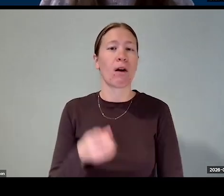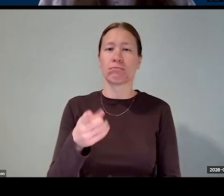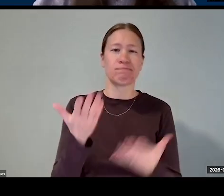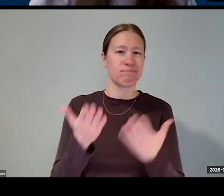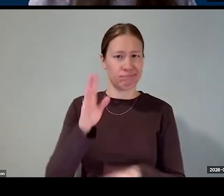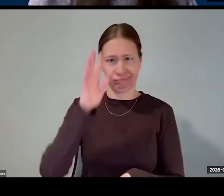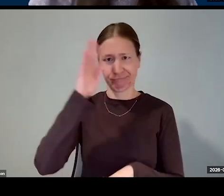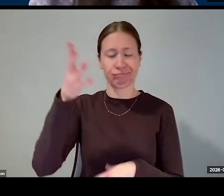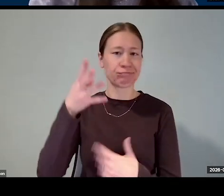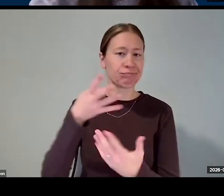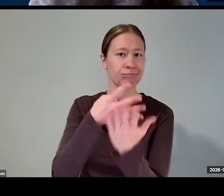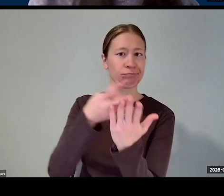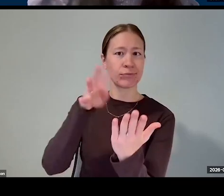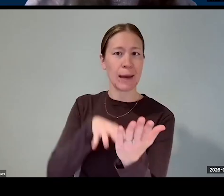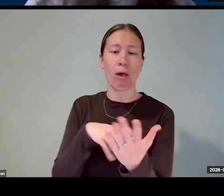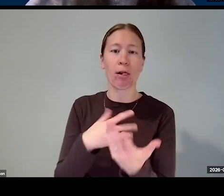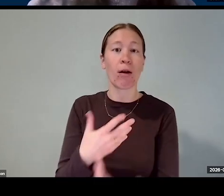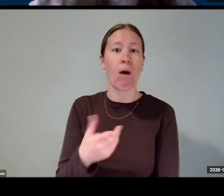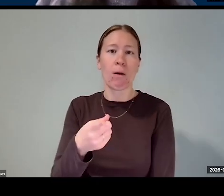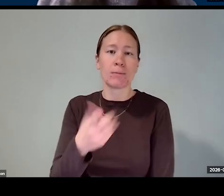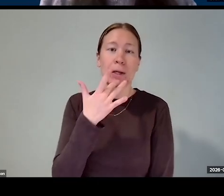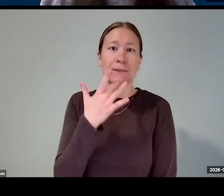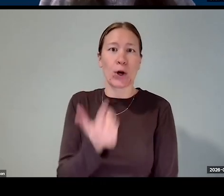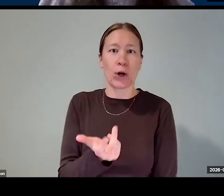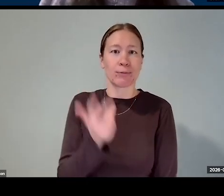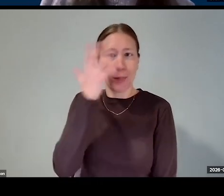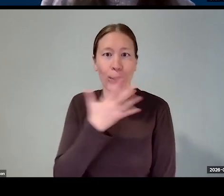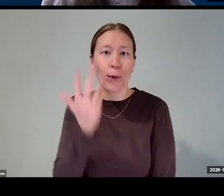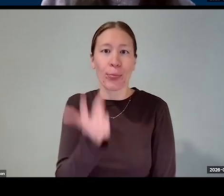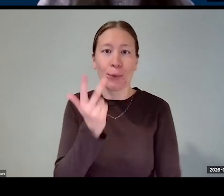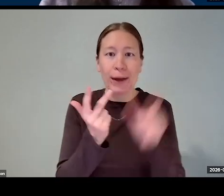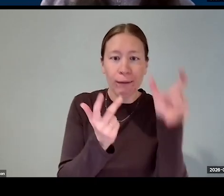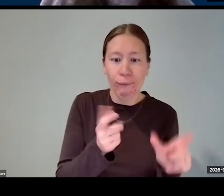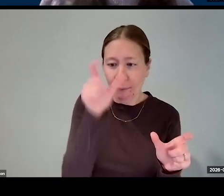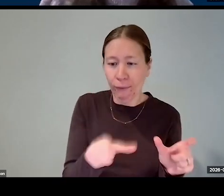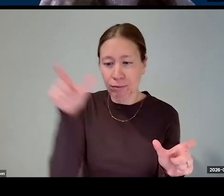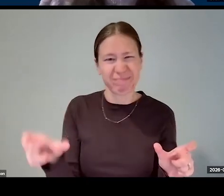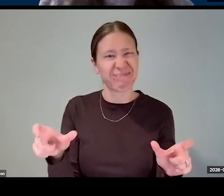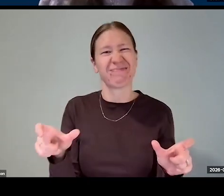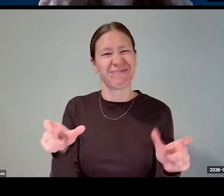because you wanted like three columns, that should be set using other design features,